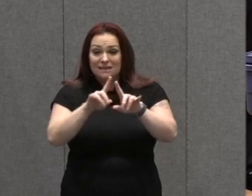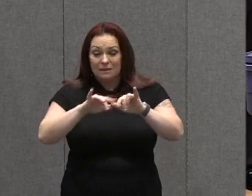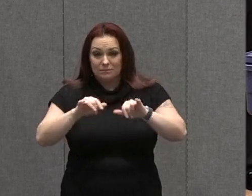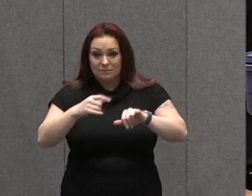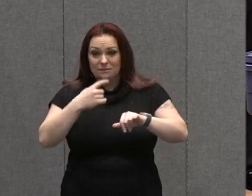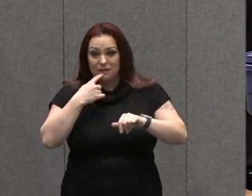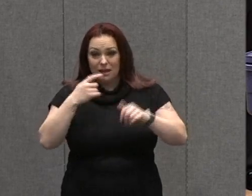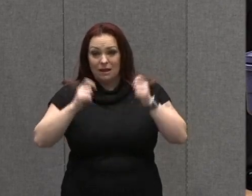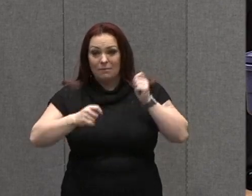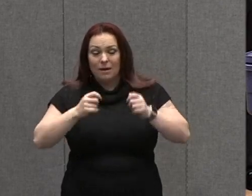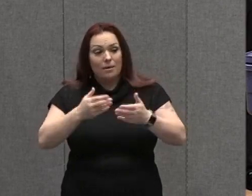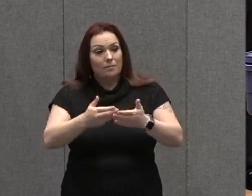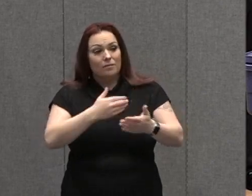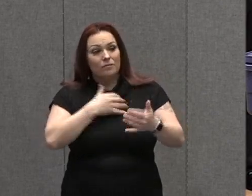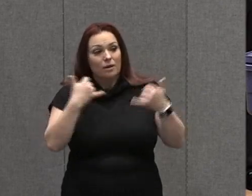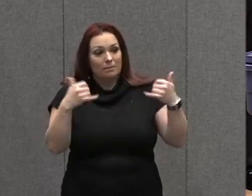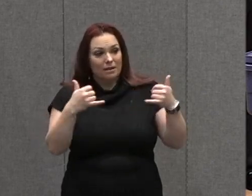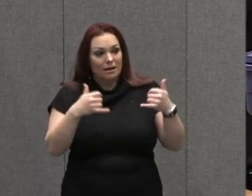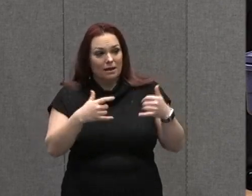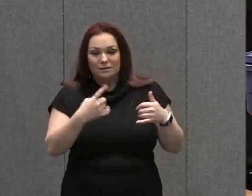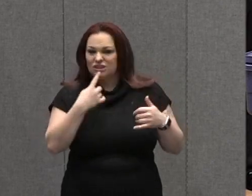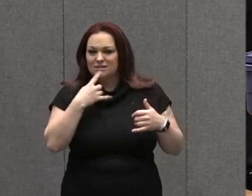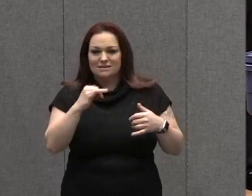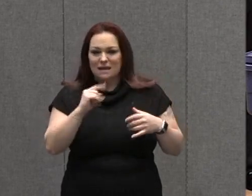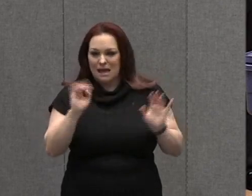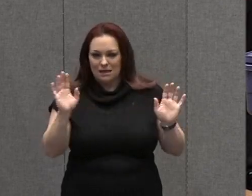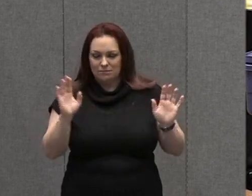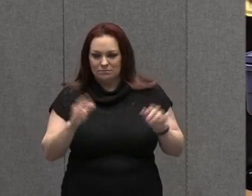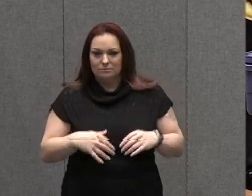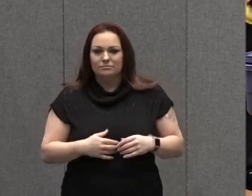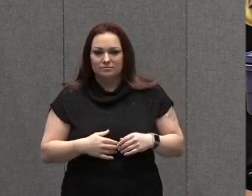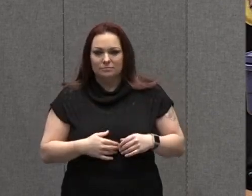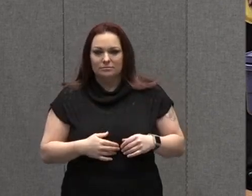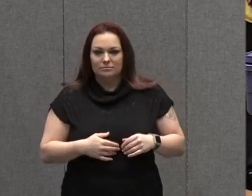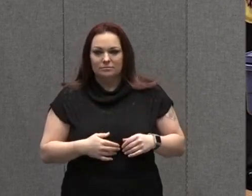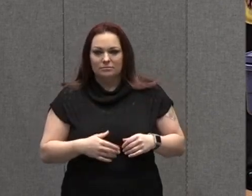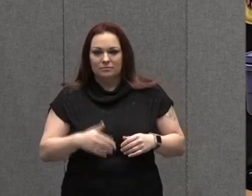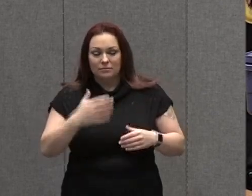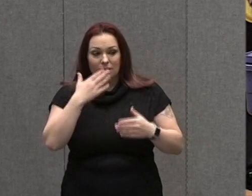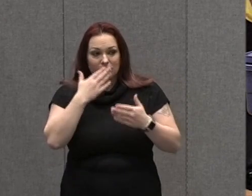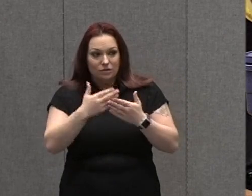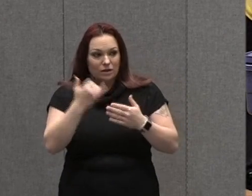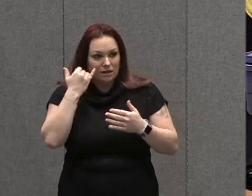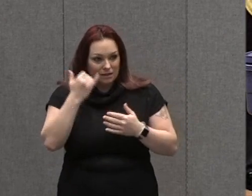You know what, before we even play it, let's just say it at the same time. Oh that's a good idea. Yeah let's just say it at the same time.